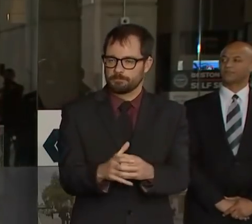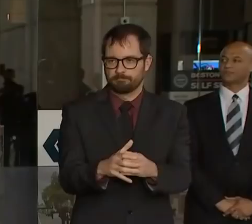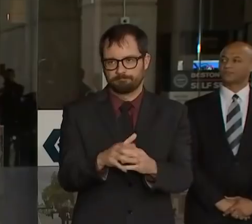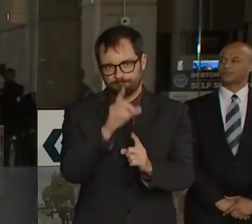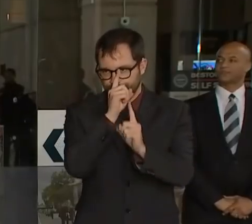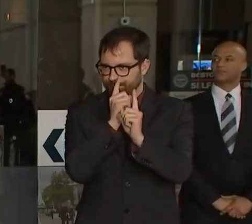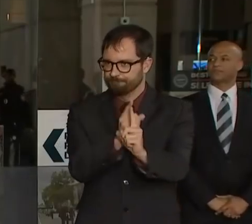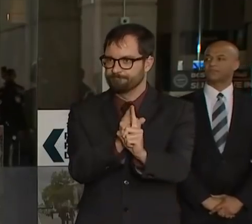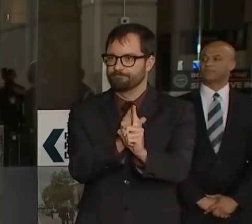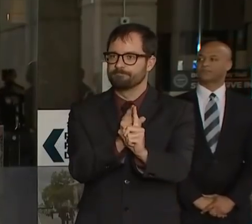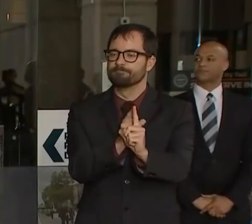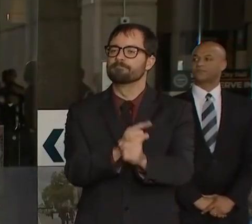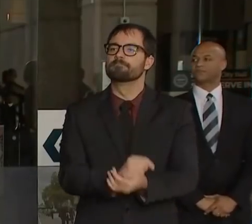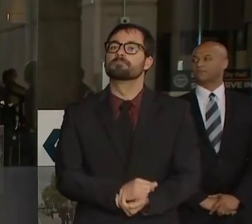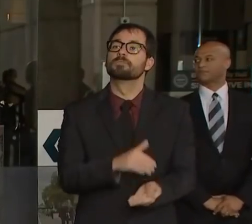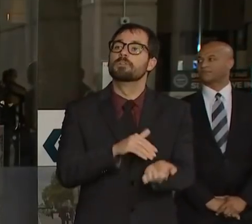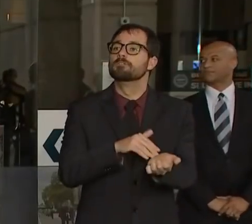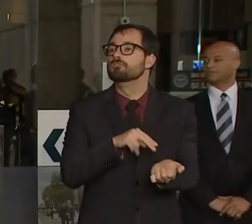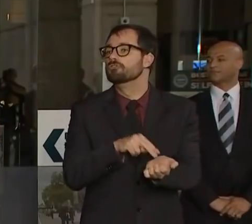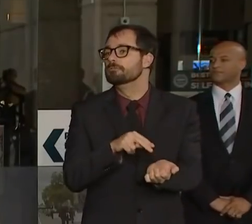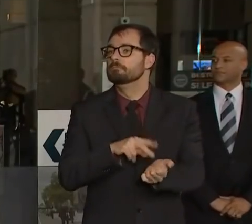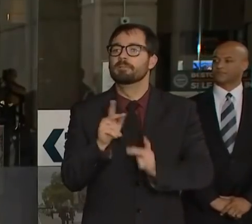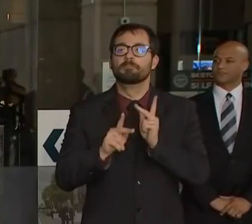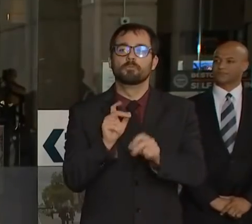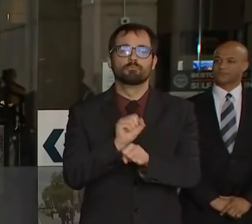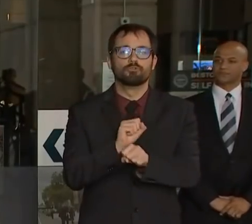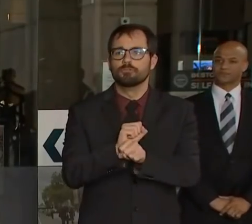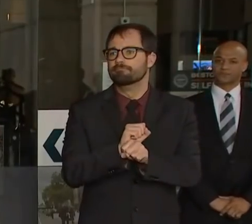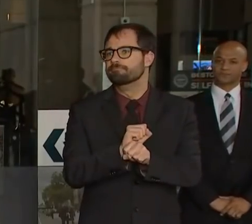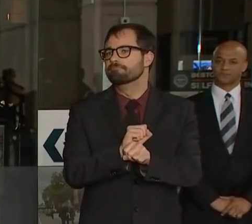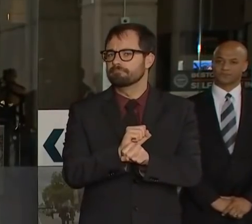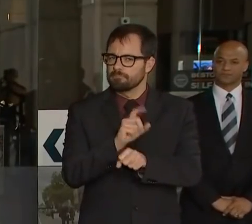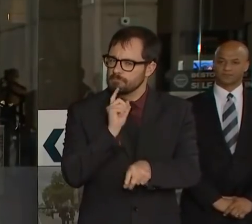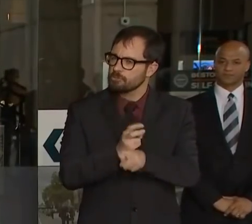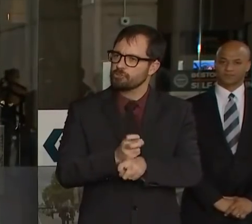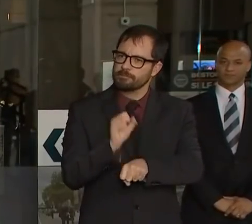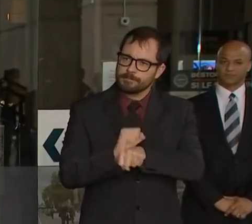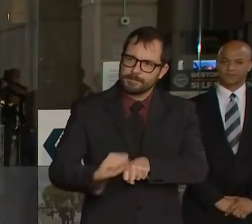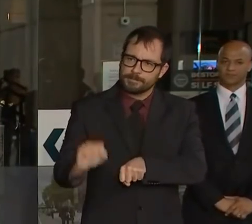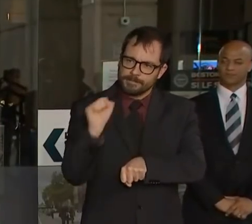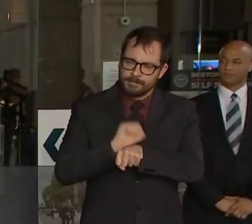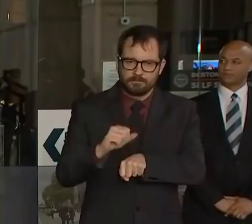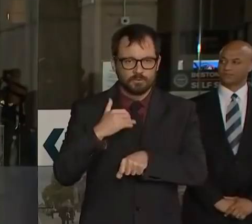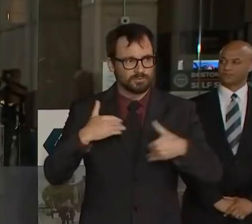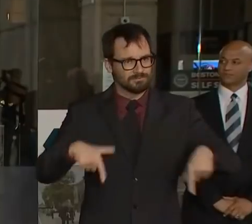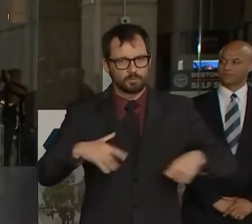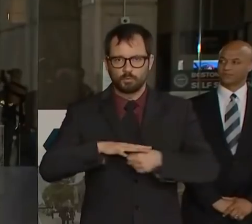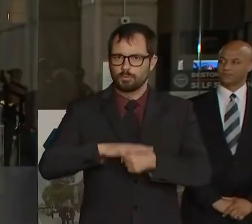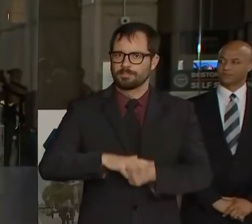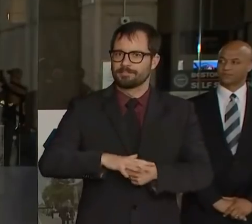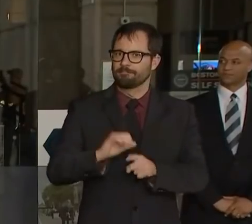CAN, TO PREVENT THE SPREAD OF THE VIRUS. I ALSO WANT TO MAKE A MENTION OF THE MEDICAL PROFESSION IS, WHO ARE WORKING HARD, UNDER STRESSFUL CONDITIONS TO SAVE